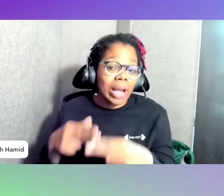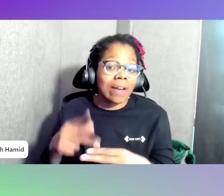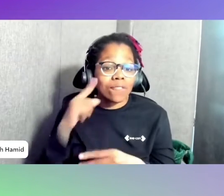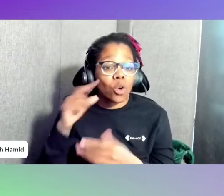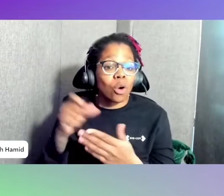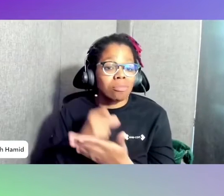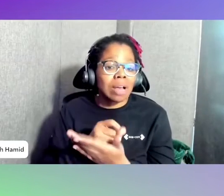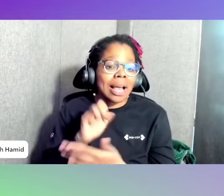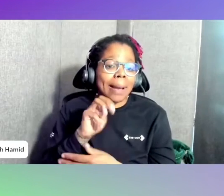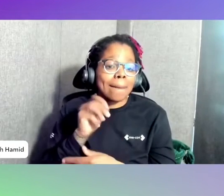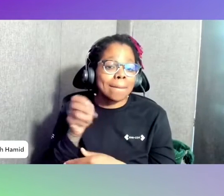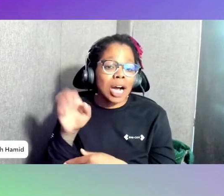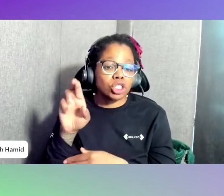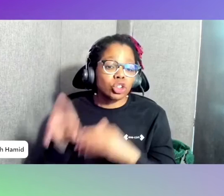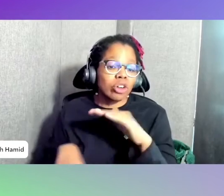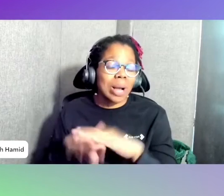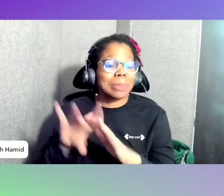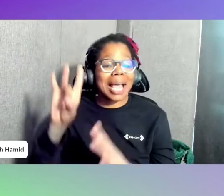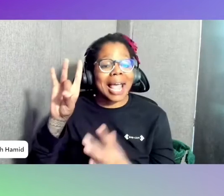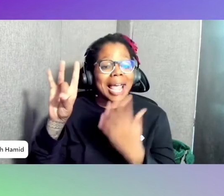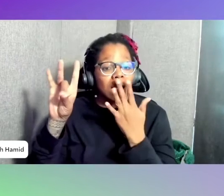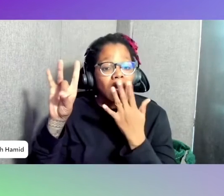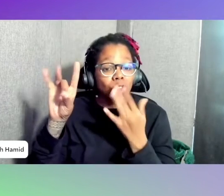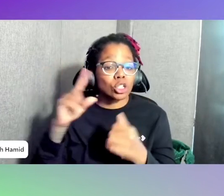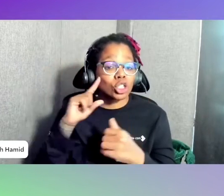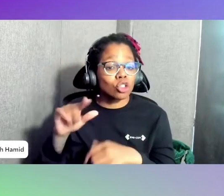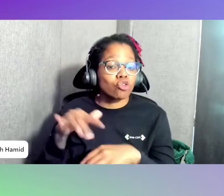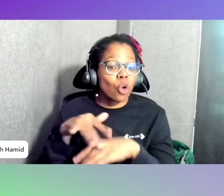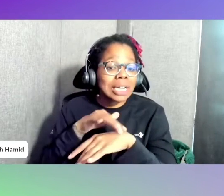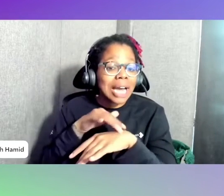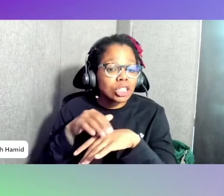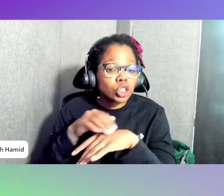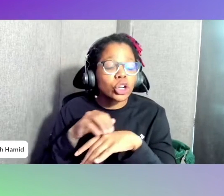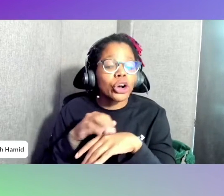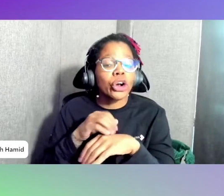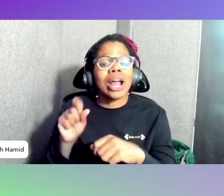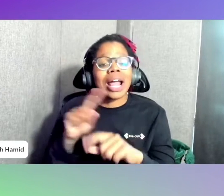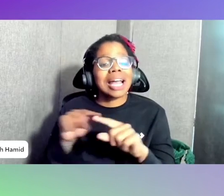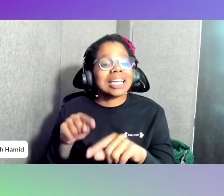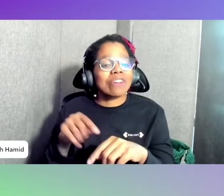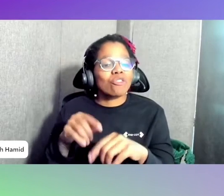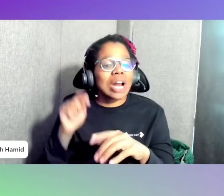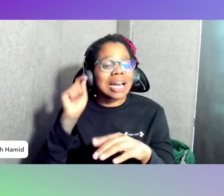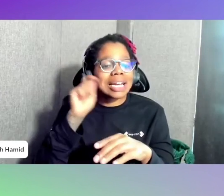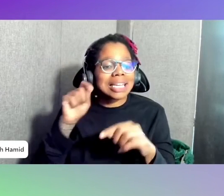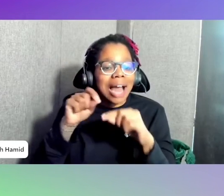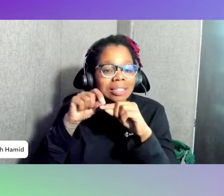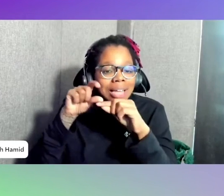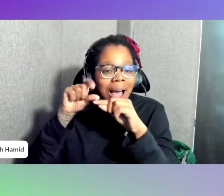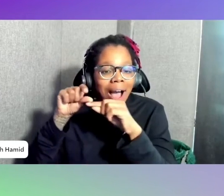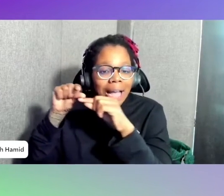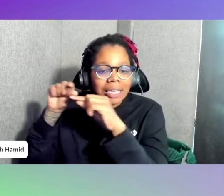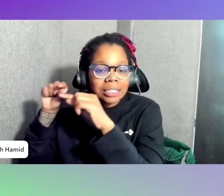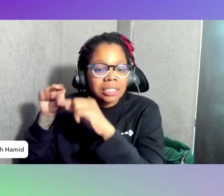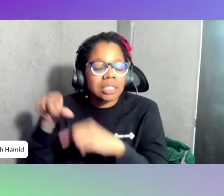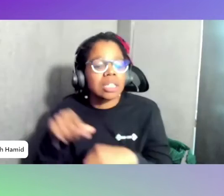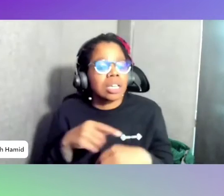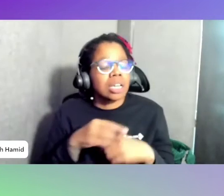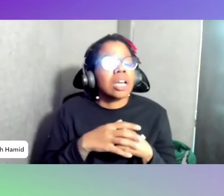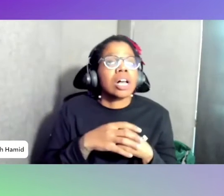code, but essentially when we think about stroke, stroke wakes -- stroke weights come offering a boss you have up to